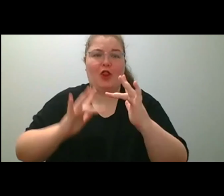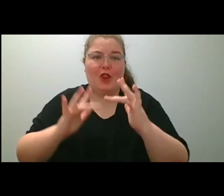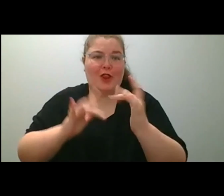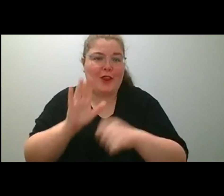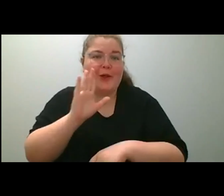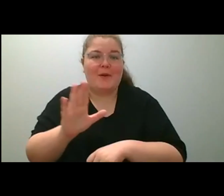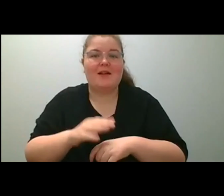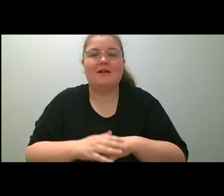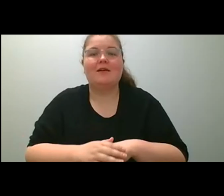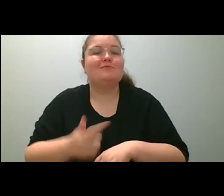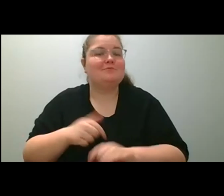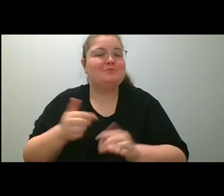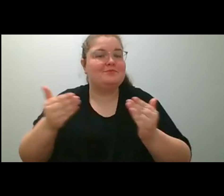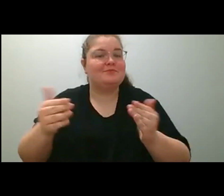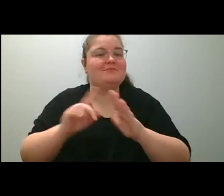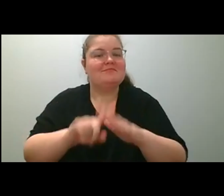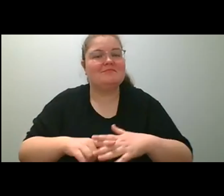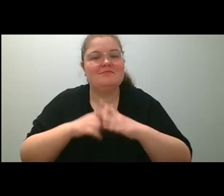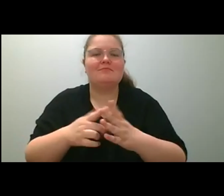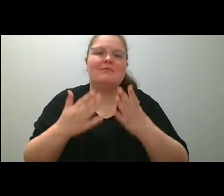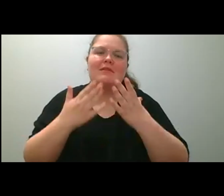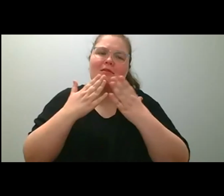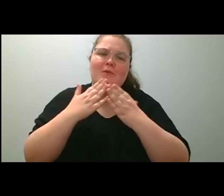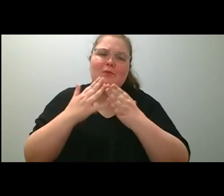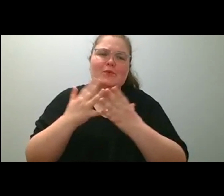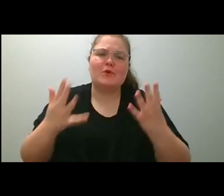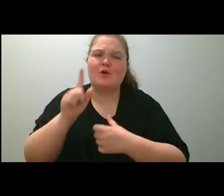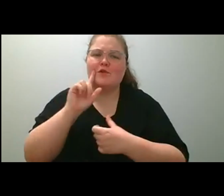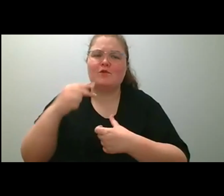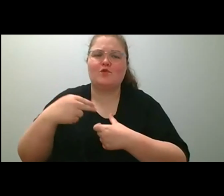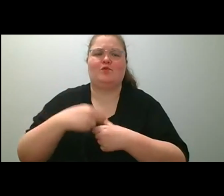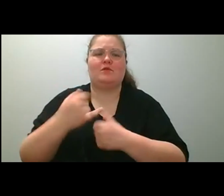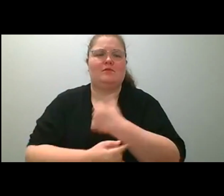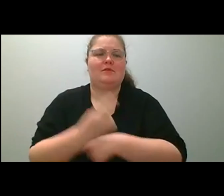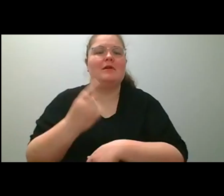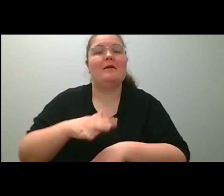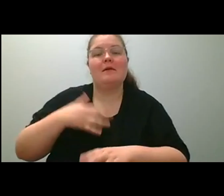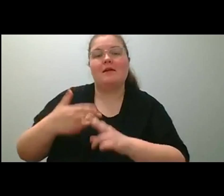We're going to go ahead and get started. Thank you all so much for joining me today. I'm Una Hartzell-Baird,